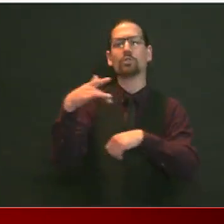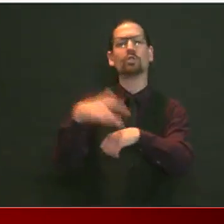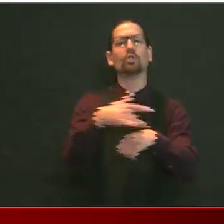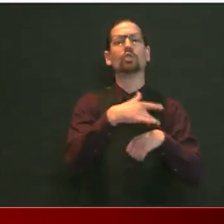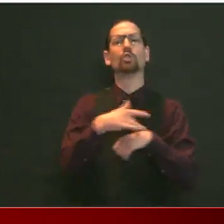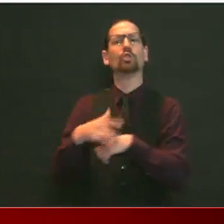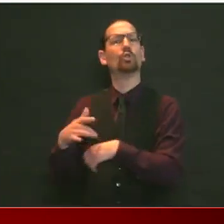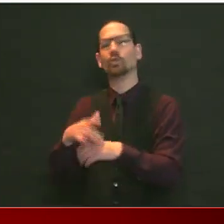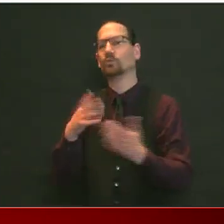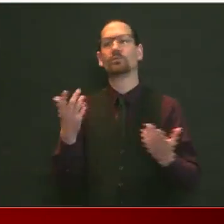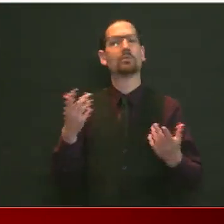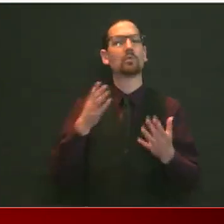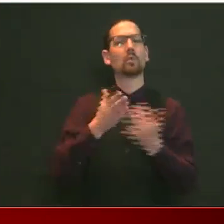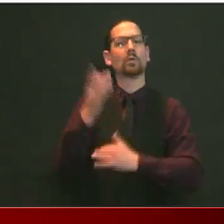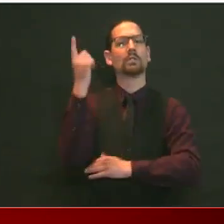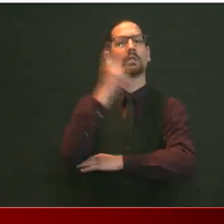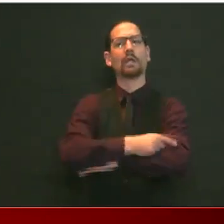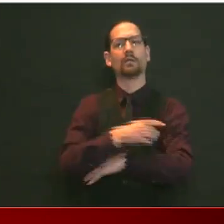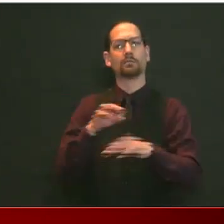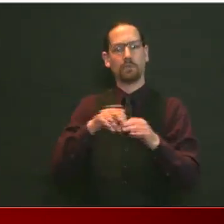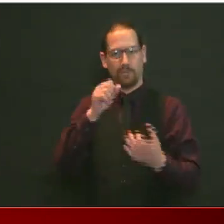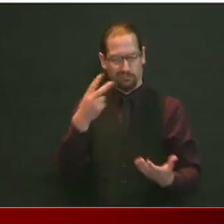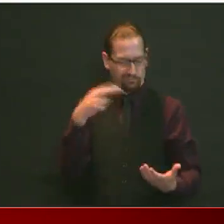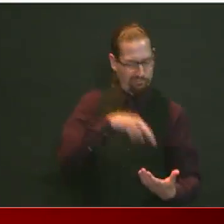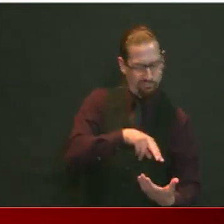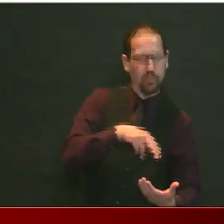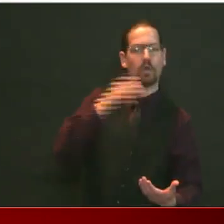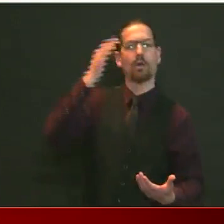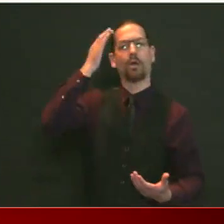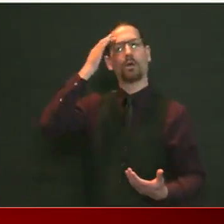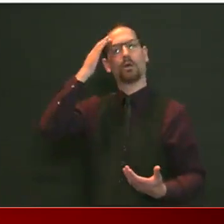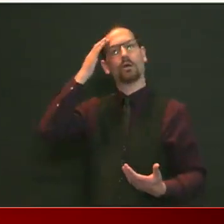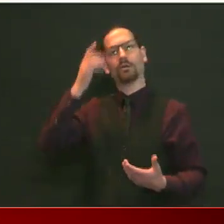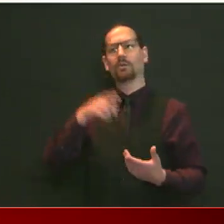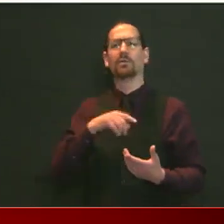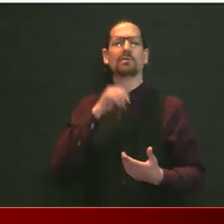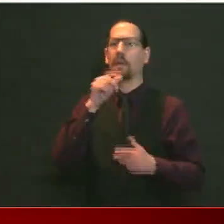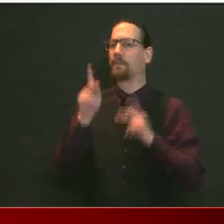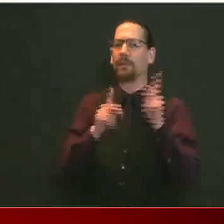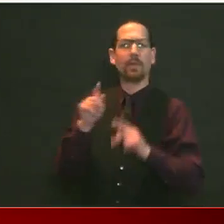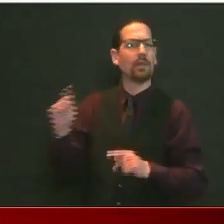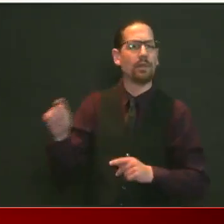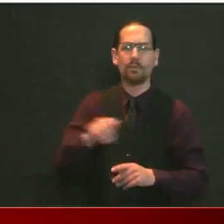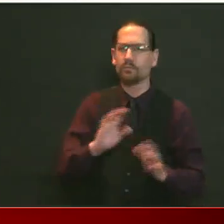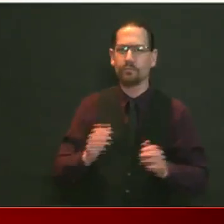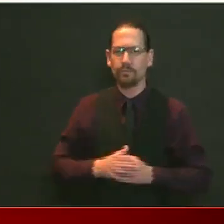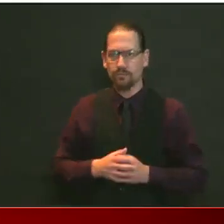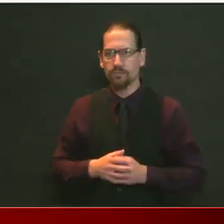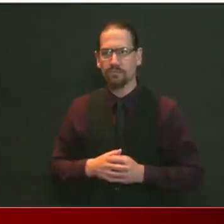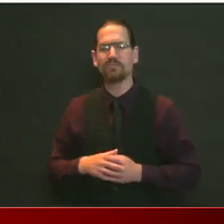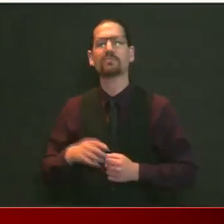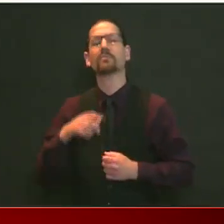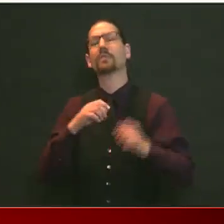OFF AT YOUR WILL AT ANY TIME. AT THE END OF THE DAY, IT HAS A LIST OF ALL THE PLACES THAT YOU'VE BEEN AND THAT JUST LIVES